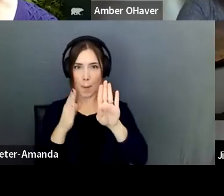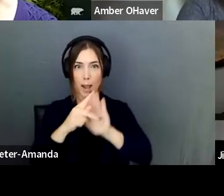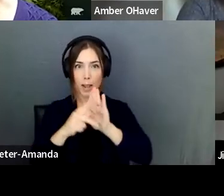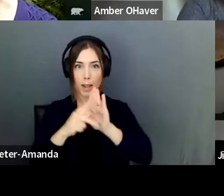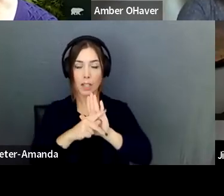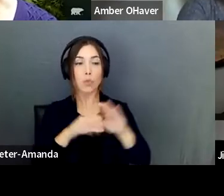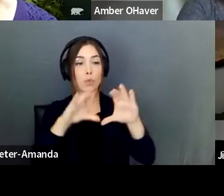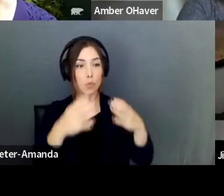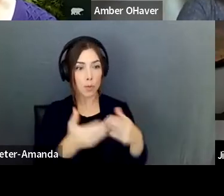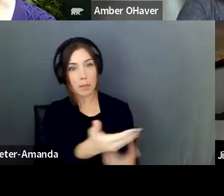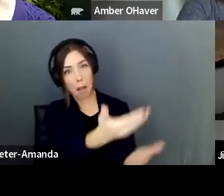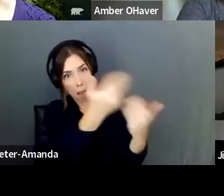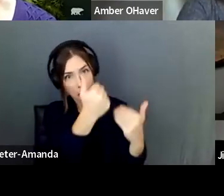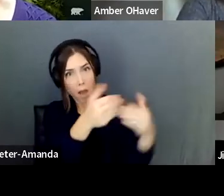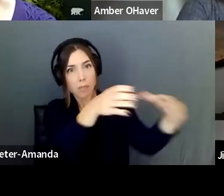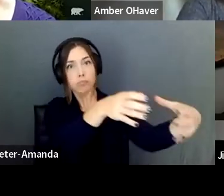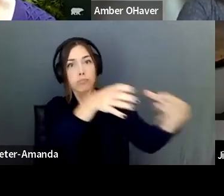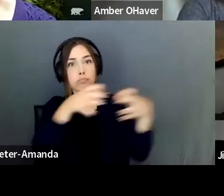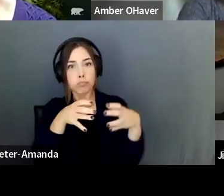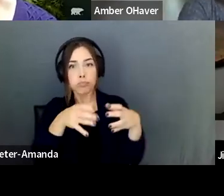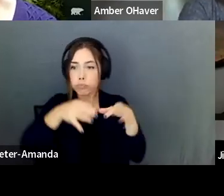we do, we're not just -- we provide employment services.